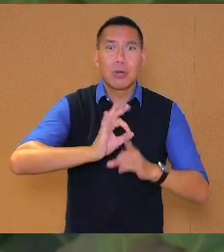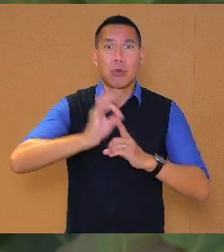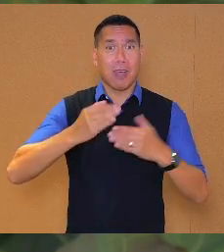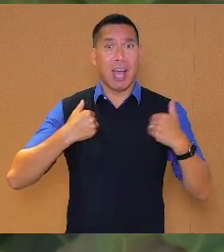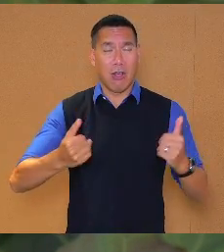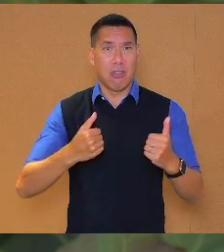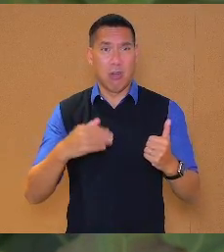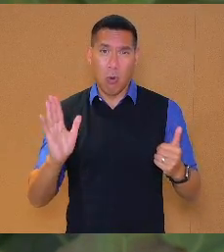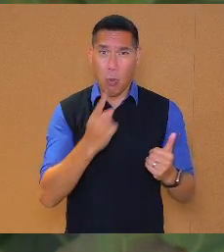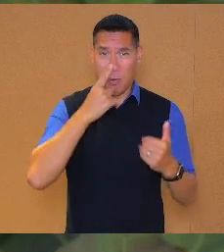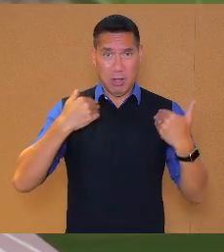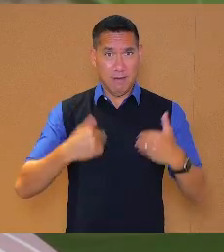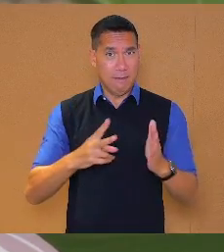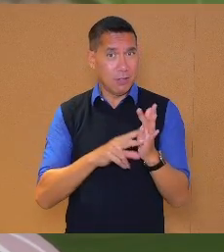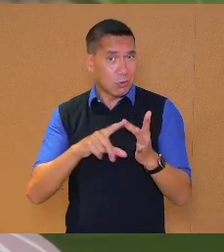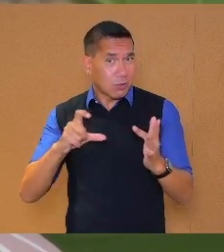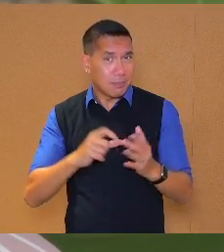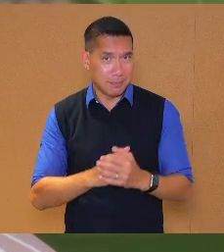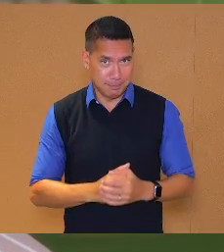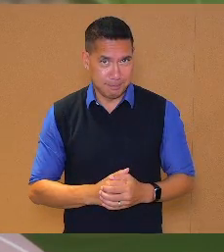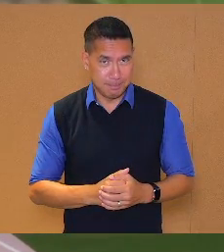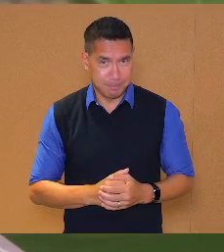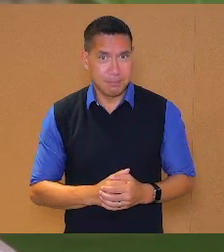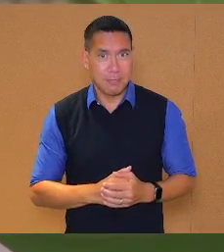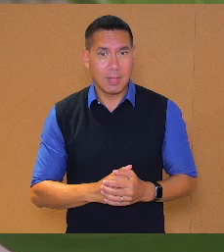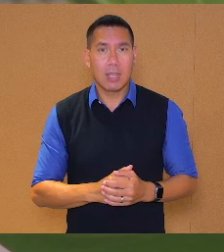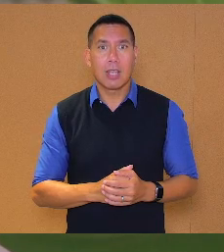the health and well-being of everyone in Victoria. More than 150 outstanding organisations and individuals